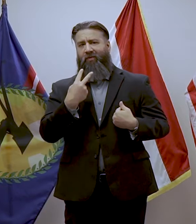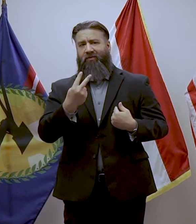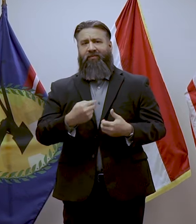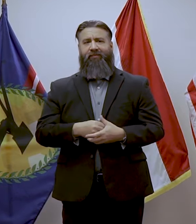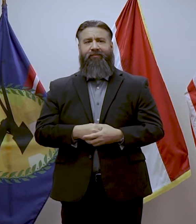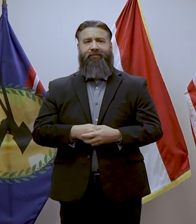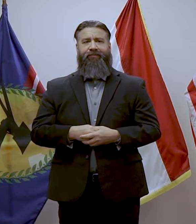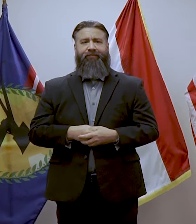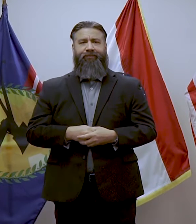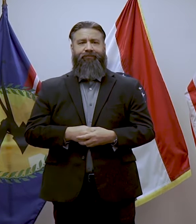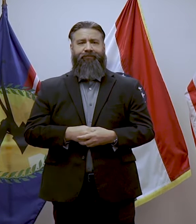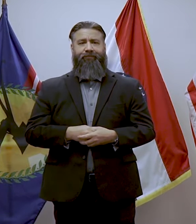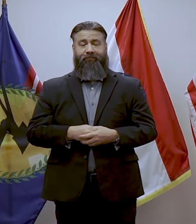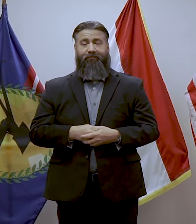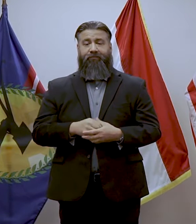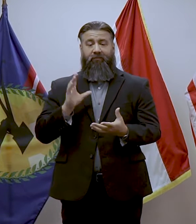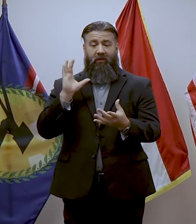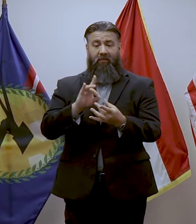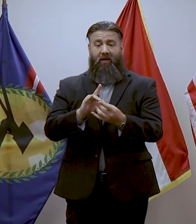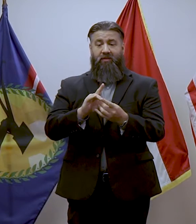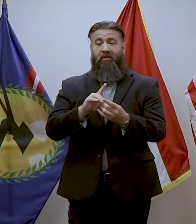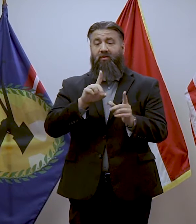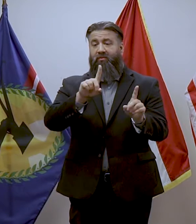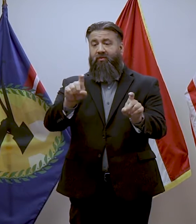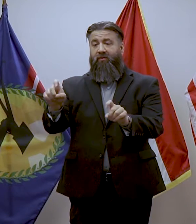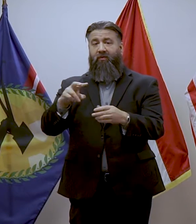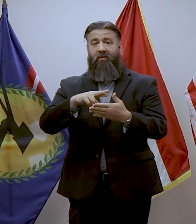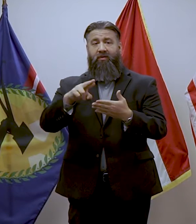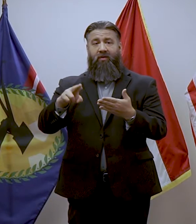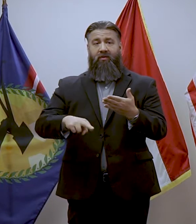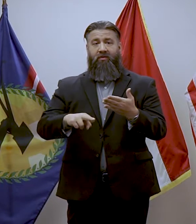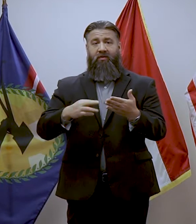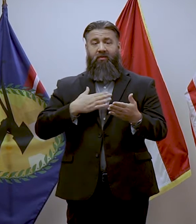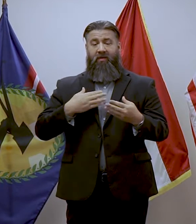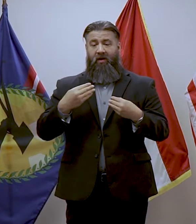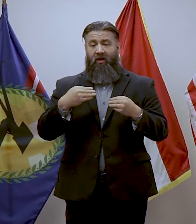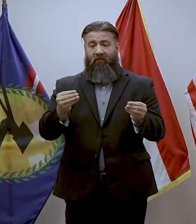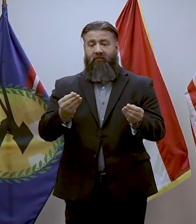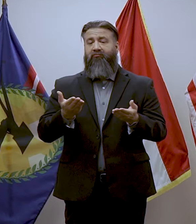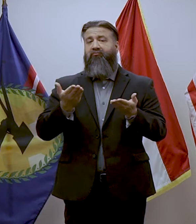Based on the survey results, my office has put together a proposal that will take what we heard from the community